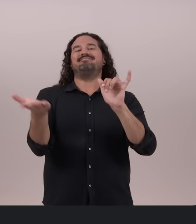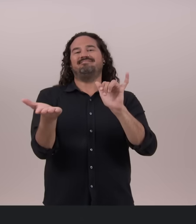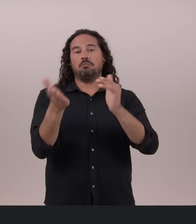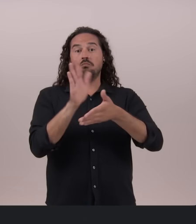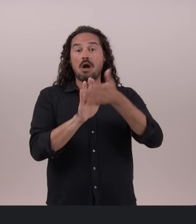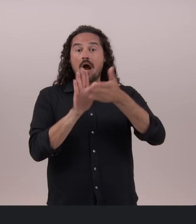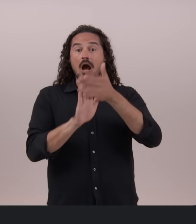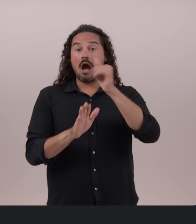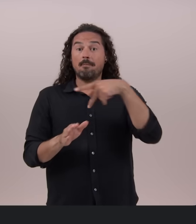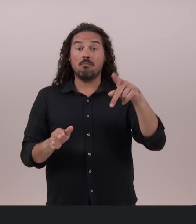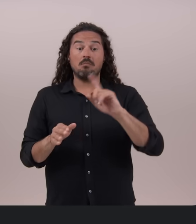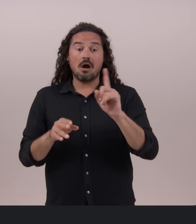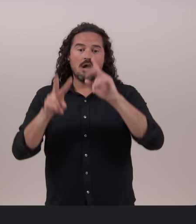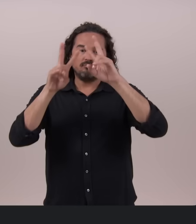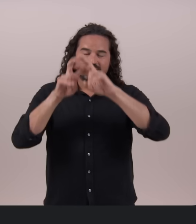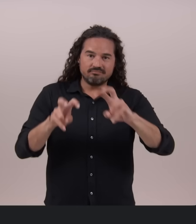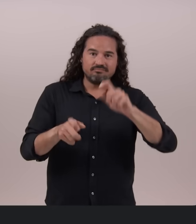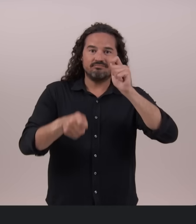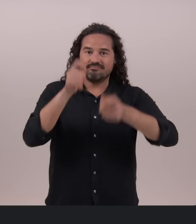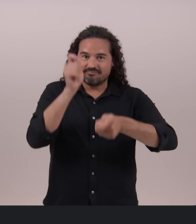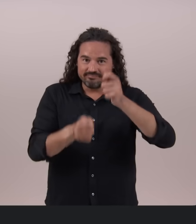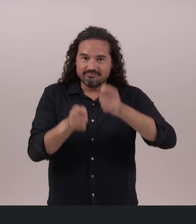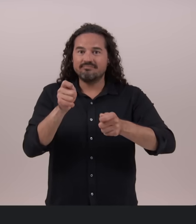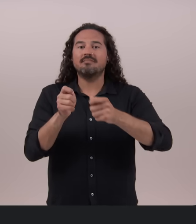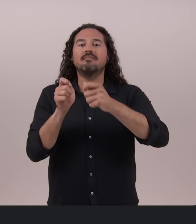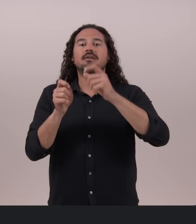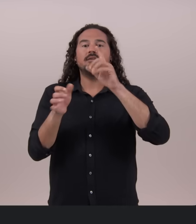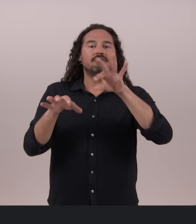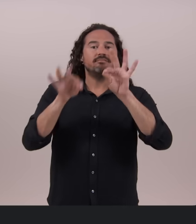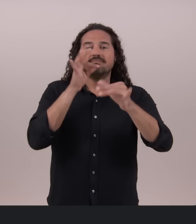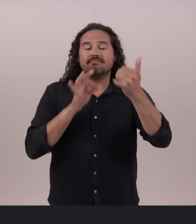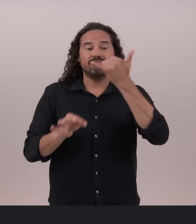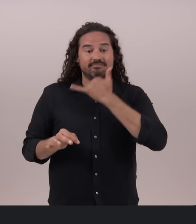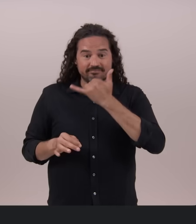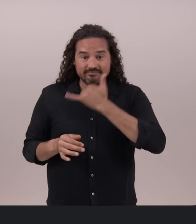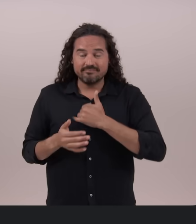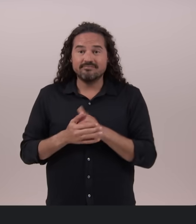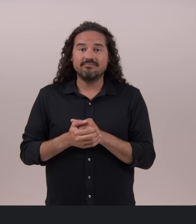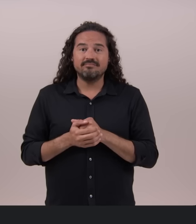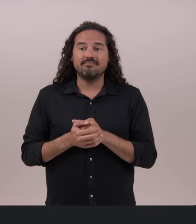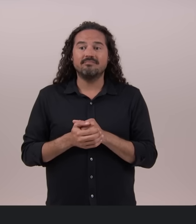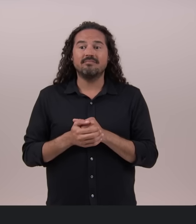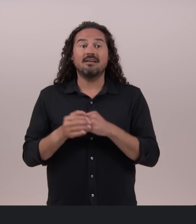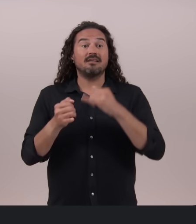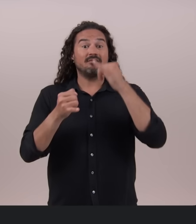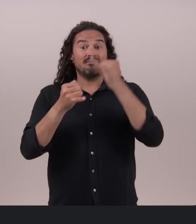that it's modified for issues. Finally, it deployed the app to the emulator